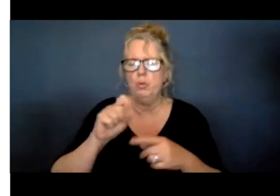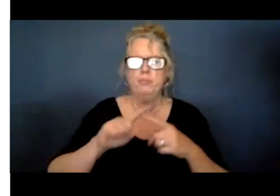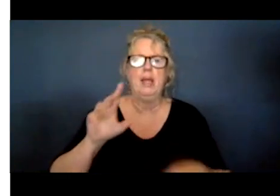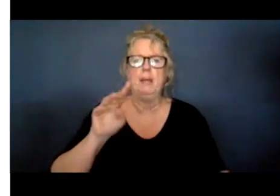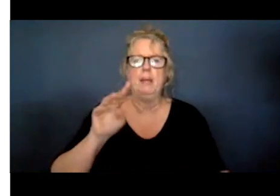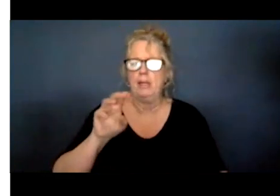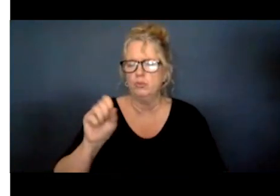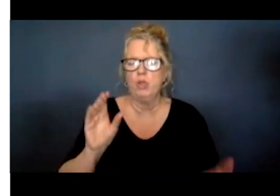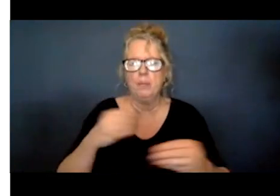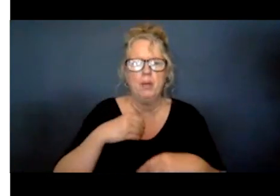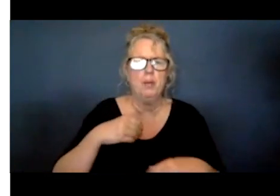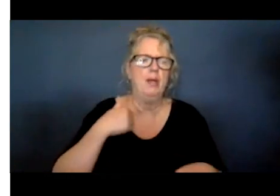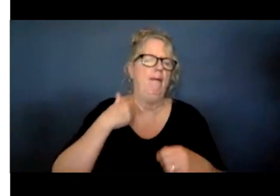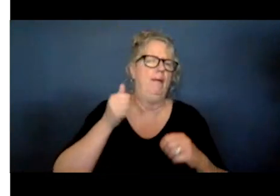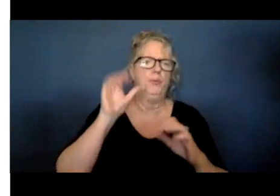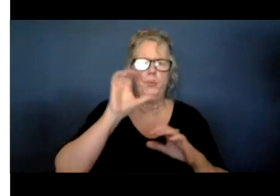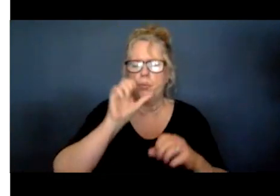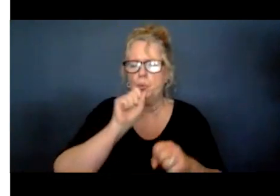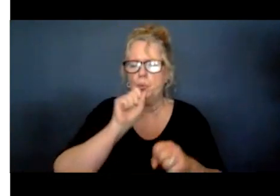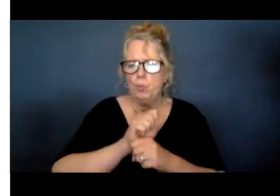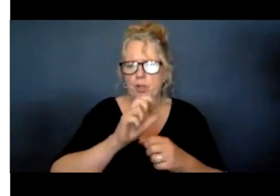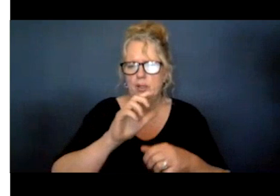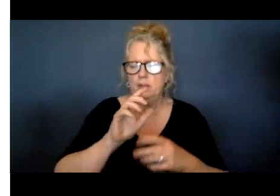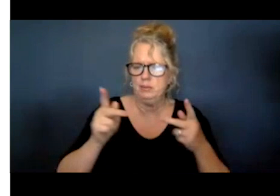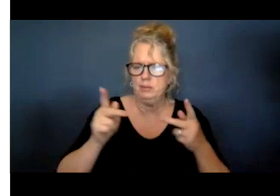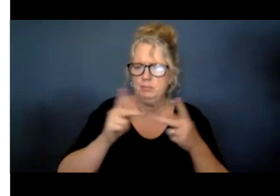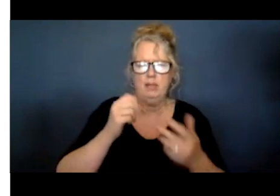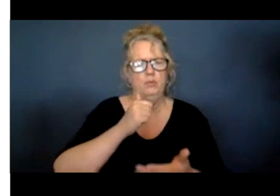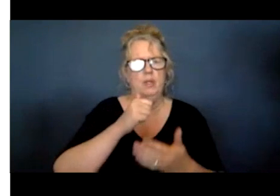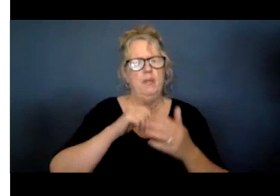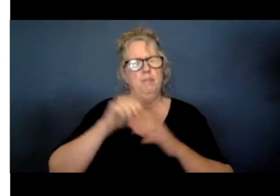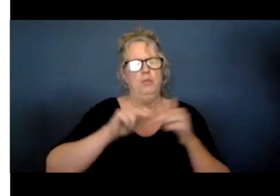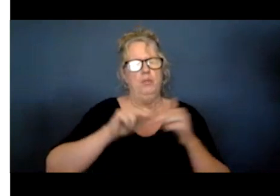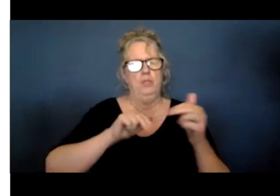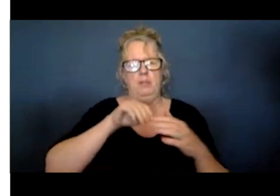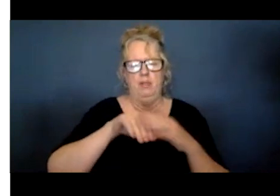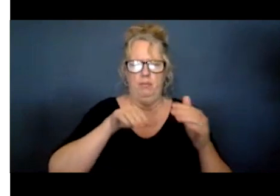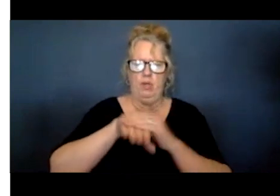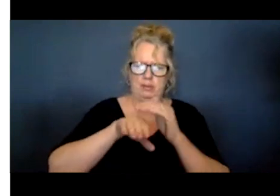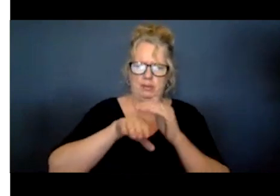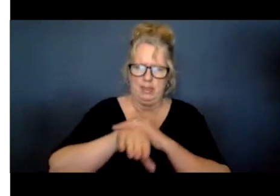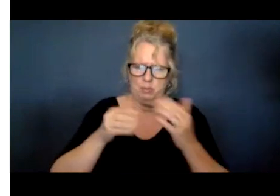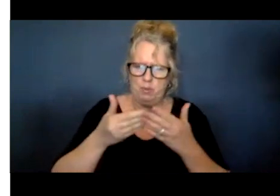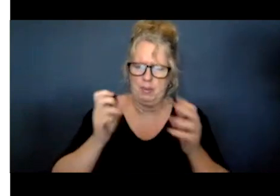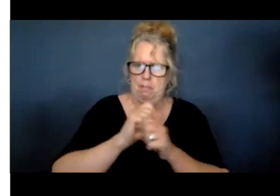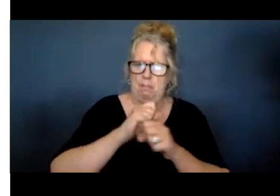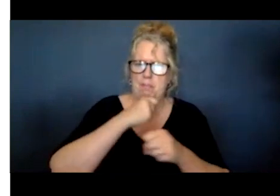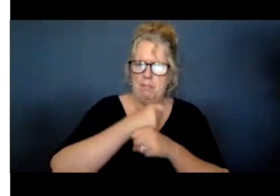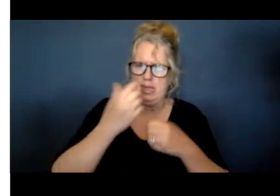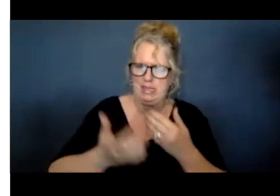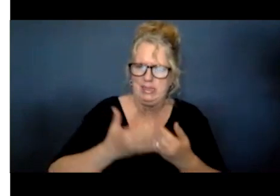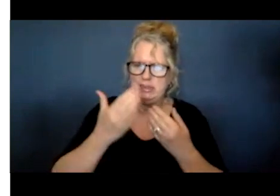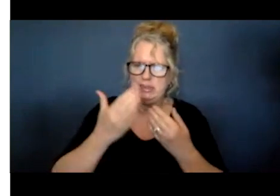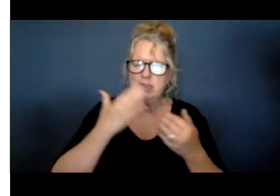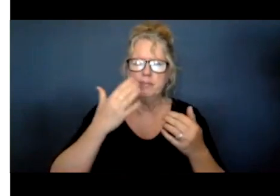and Google Workspace offer built-in accessibility features that make this easier. These steps help